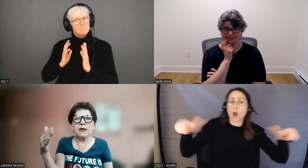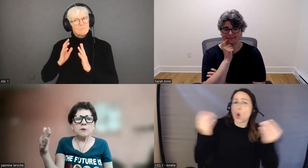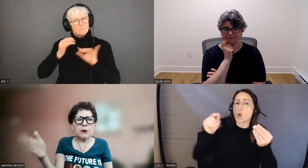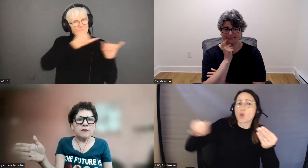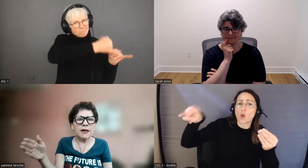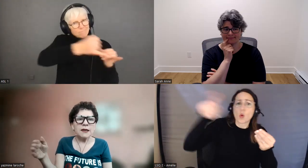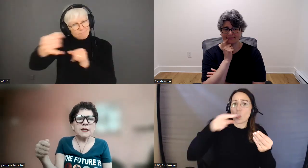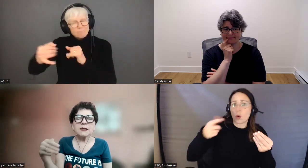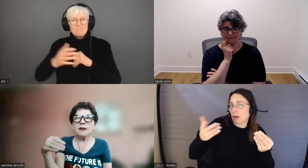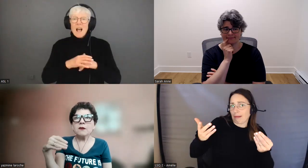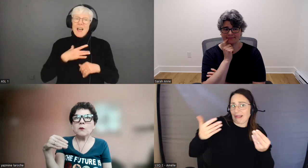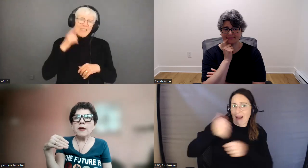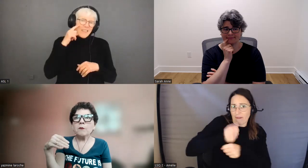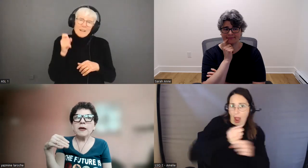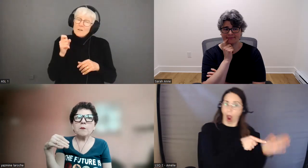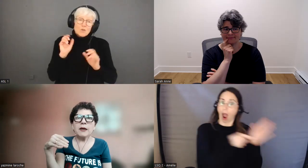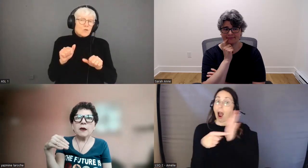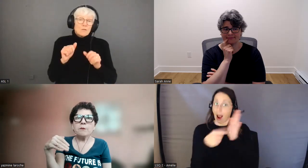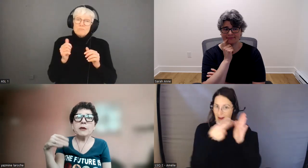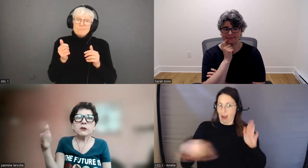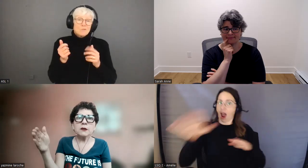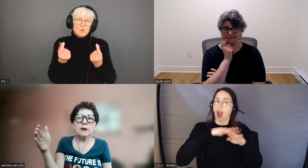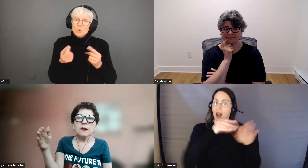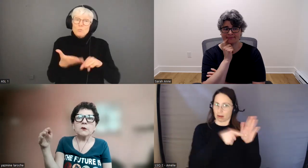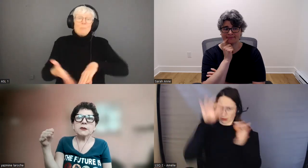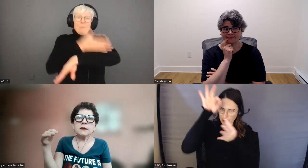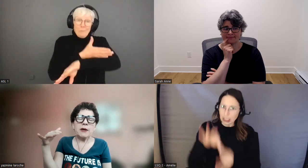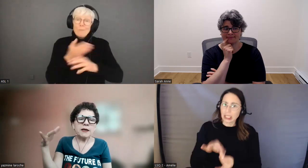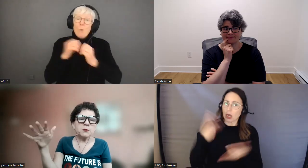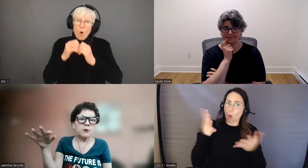we need more of that and I think you know my my ambition was that the passport would